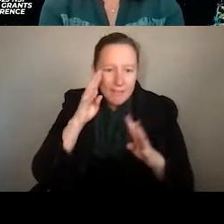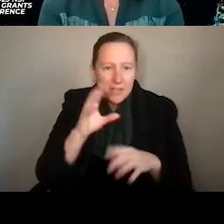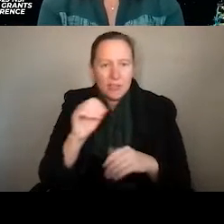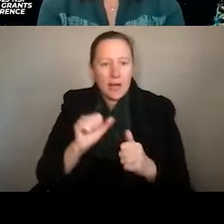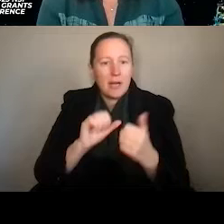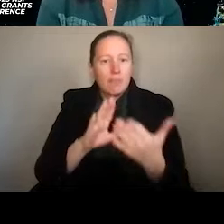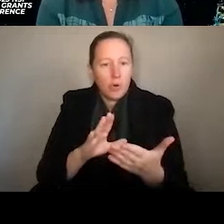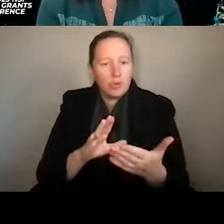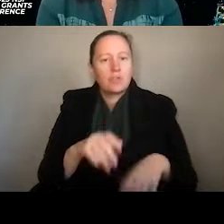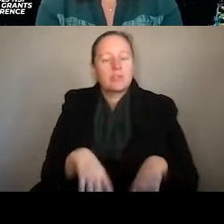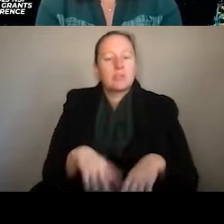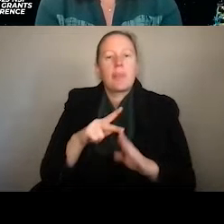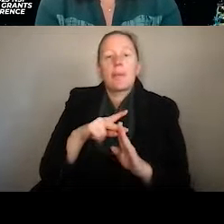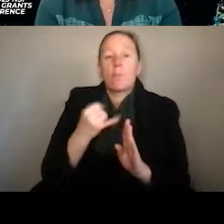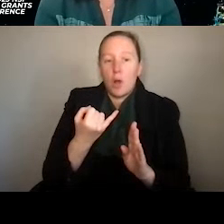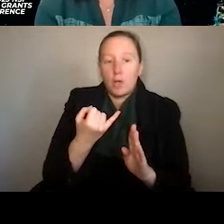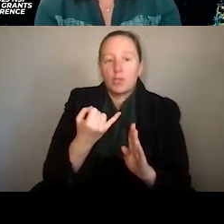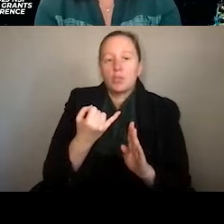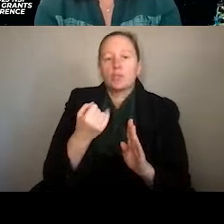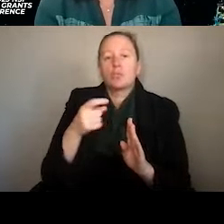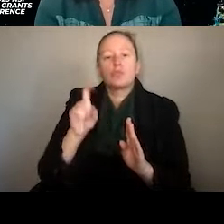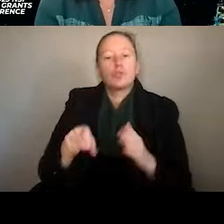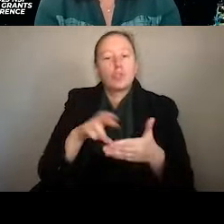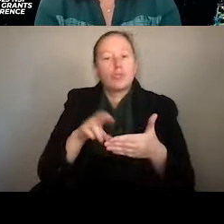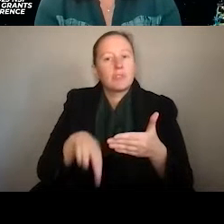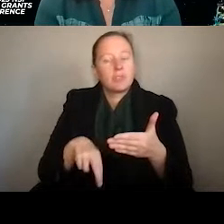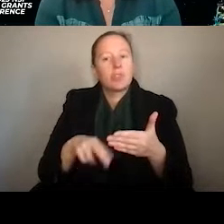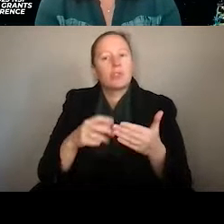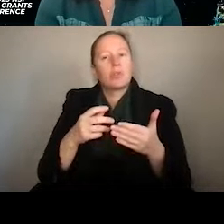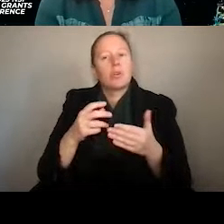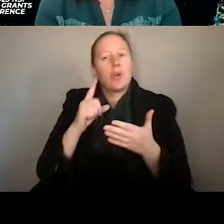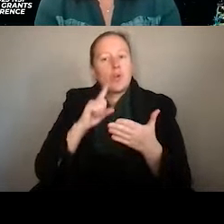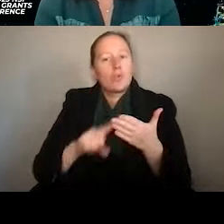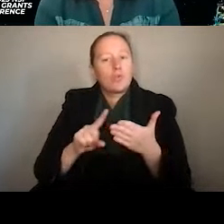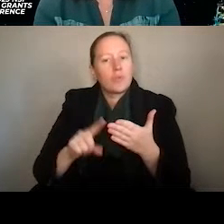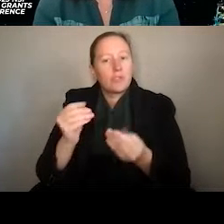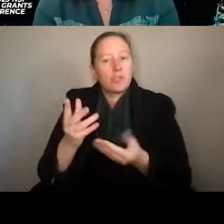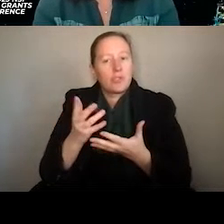The projects should result in research informed, and field tested outcomes and